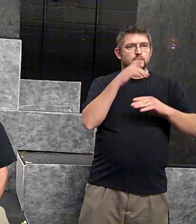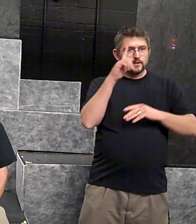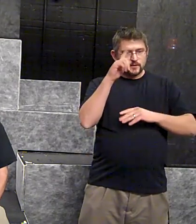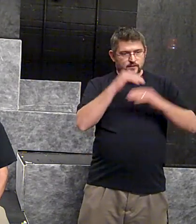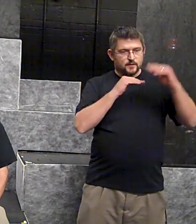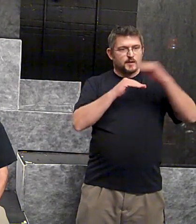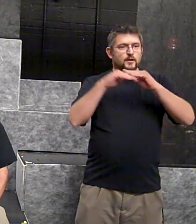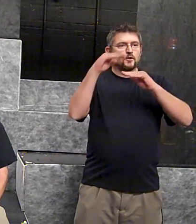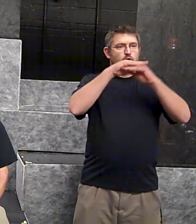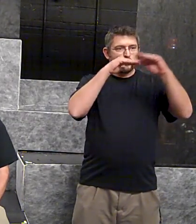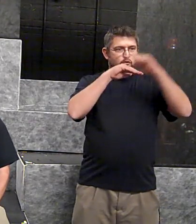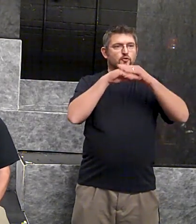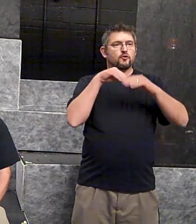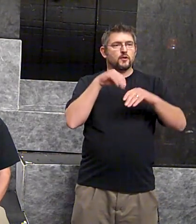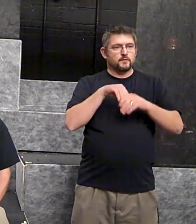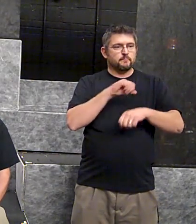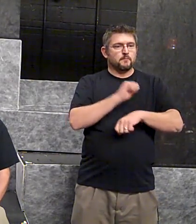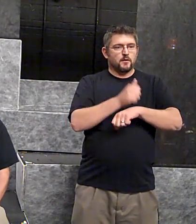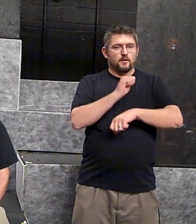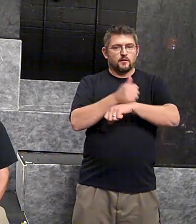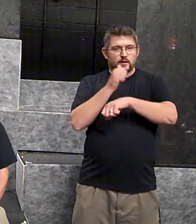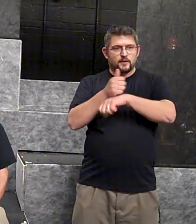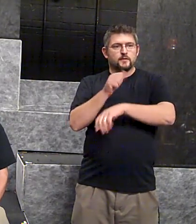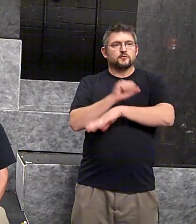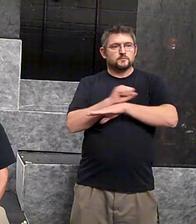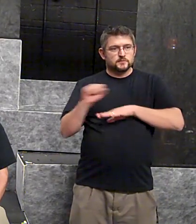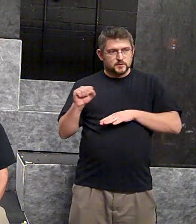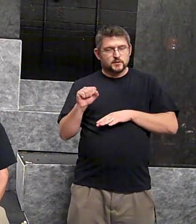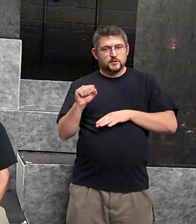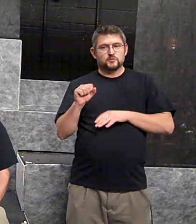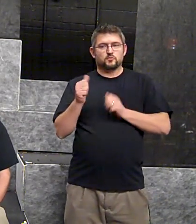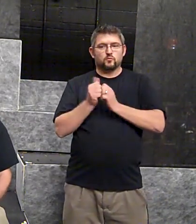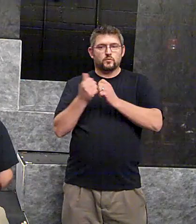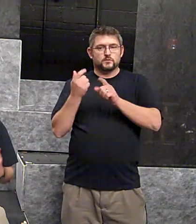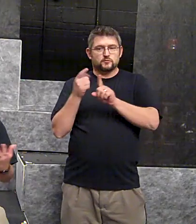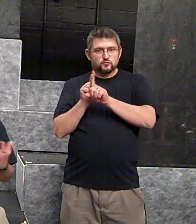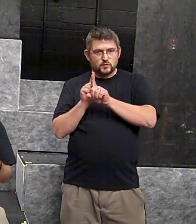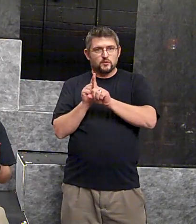and then you layer on the shadows, which is really just